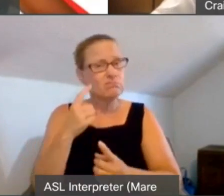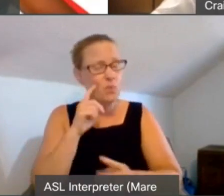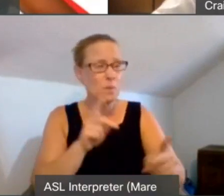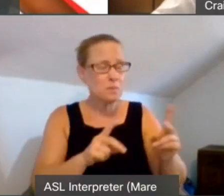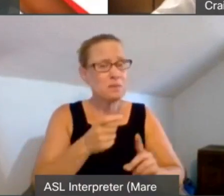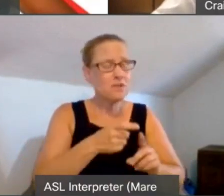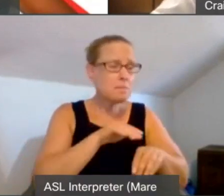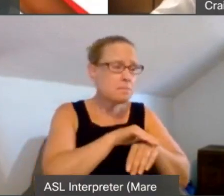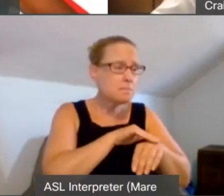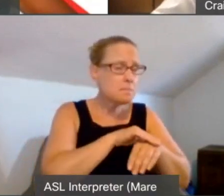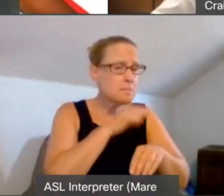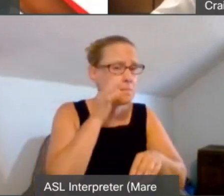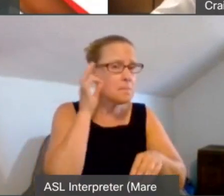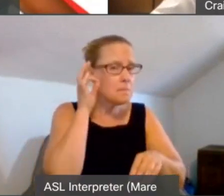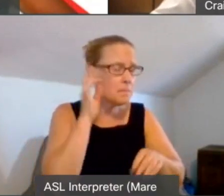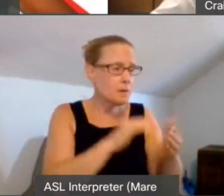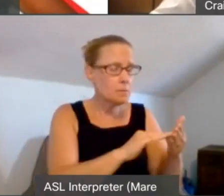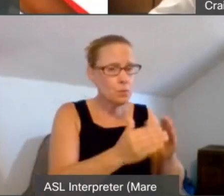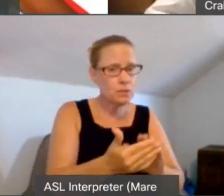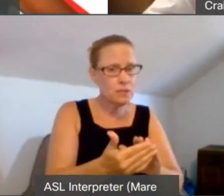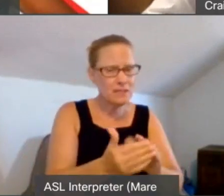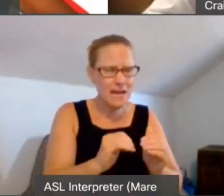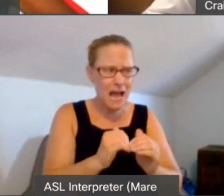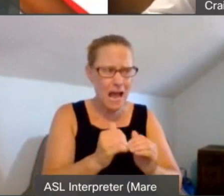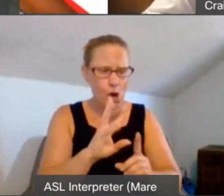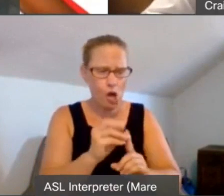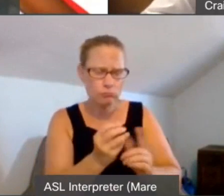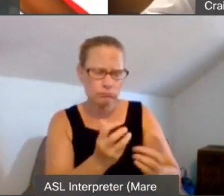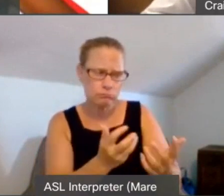That's a good question and I think the best part about it,